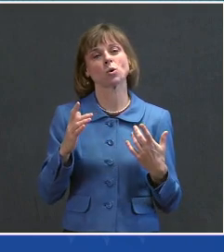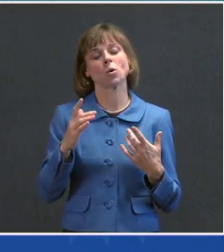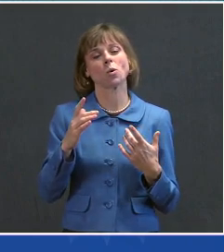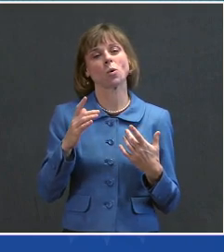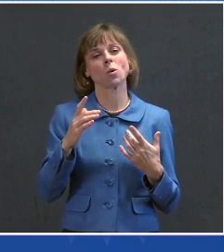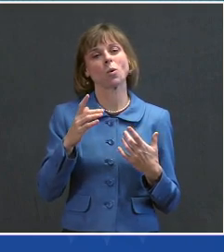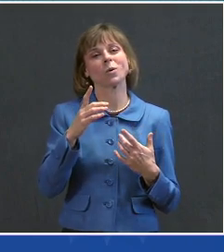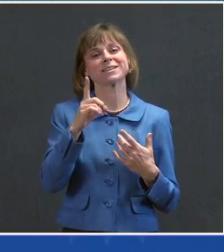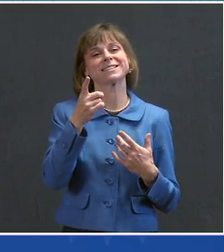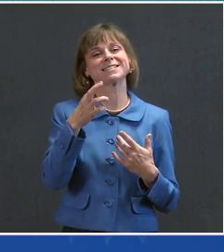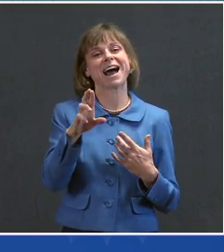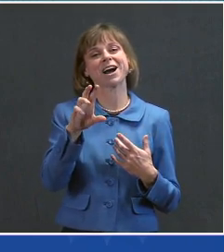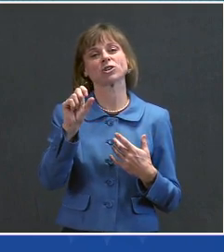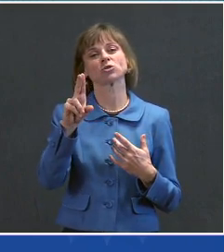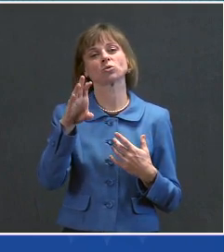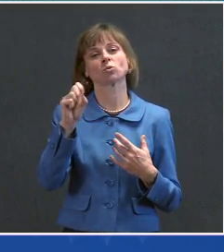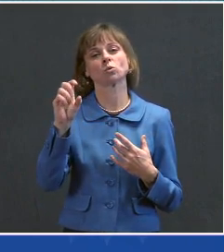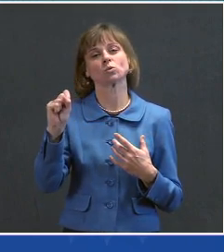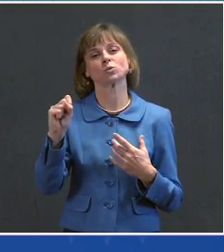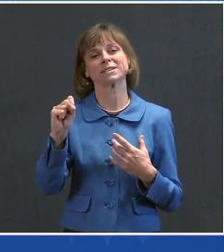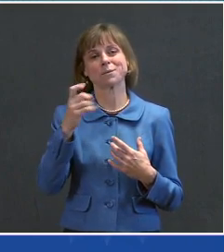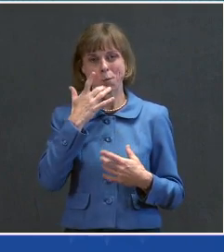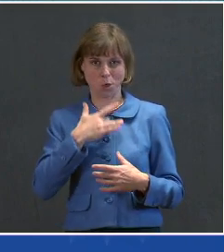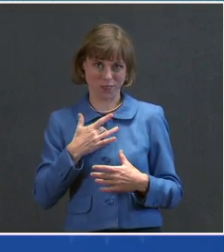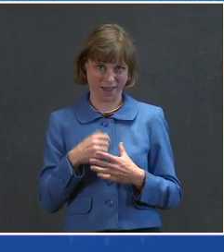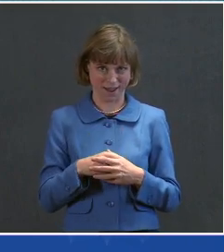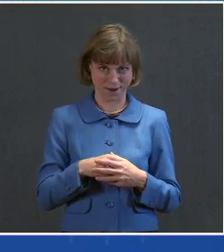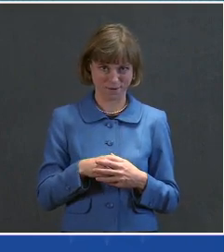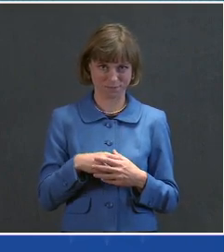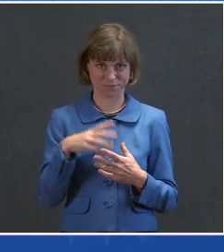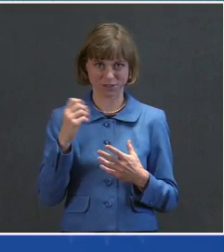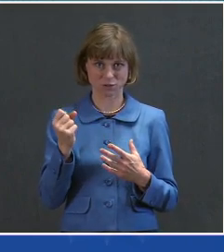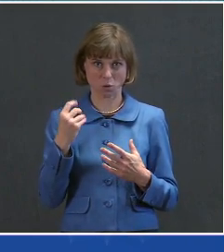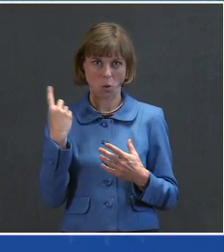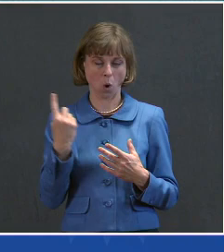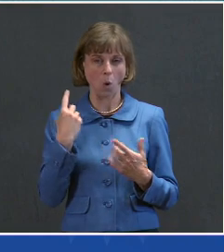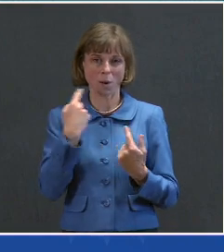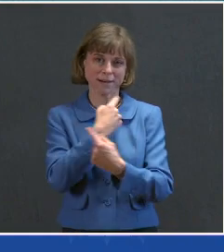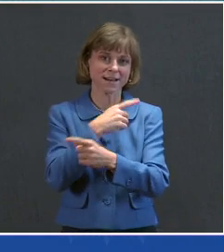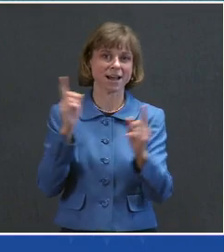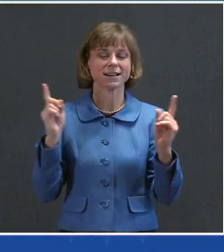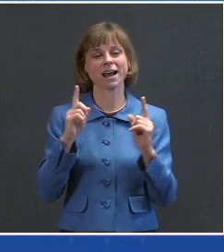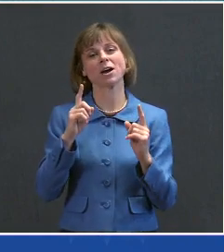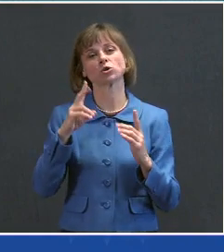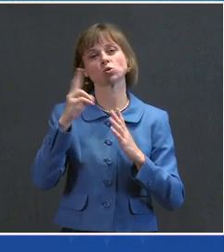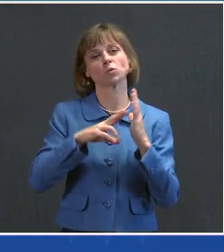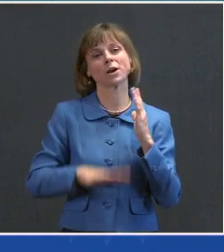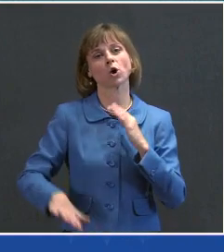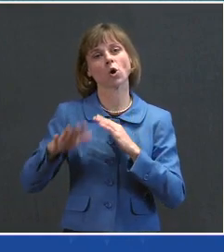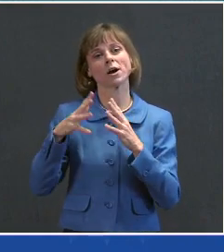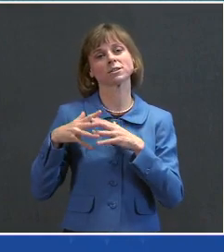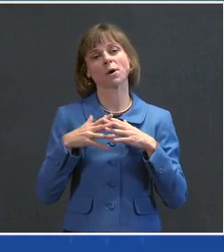mentioned Dr. Seuss in their Read Across America Day proclamations, but President Biden did not. Why not?